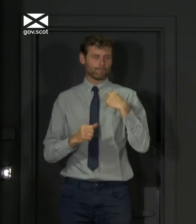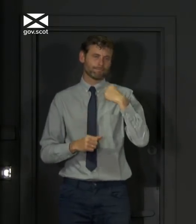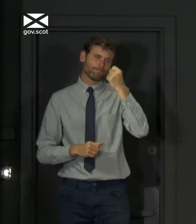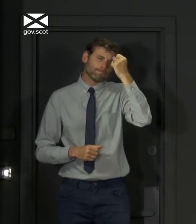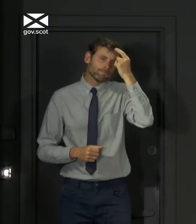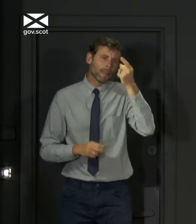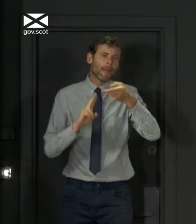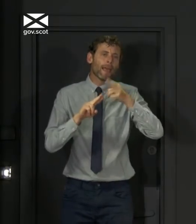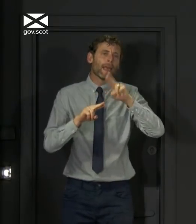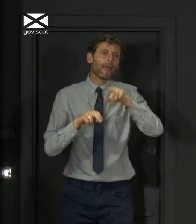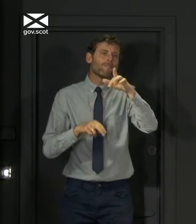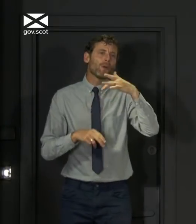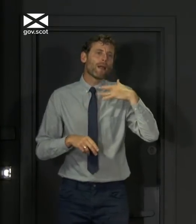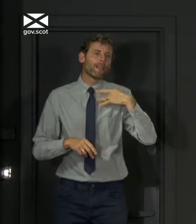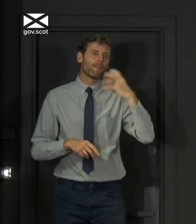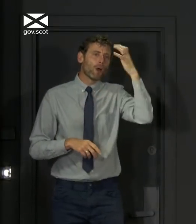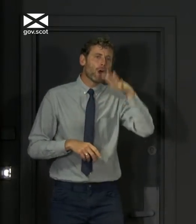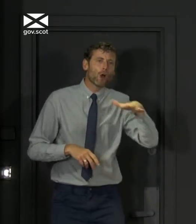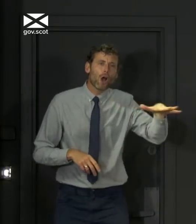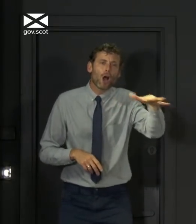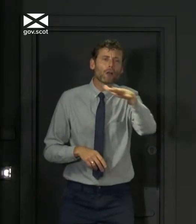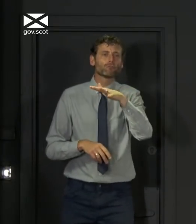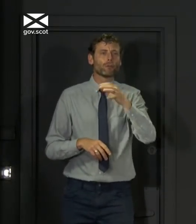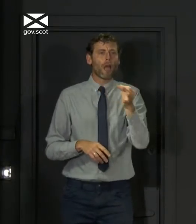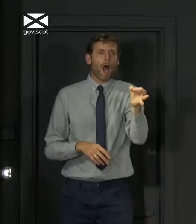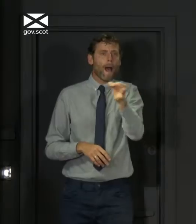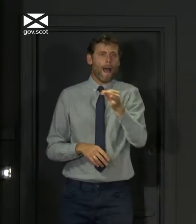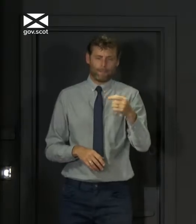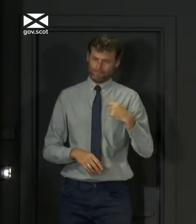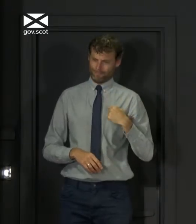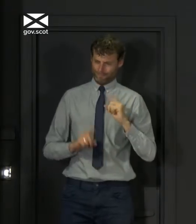or island communities, it might not be possible to stick to that kind of limit - but for most